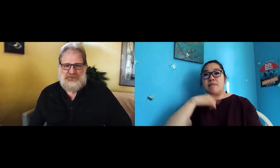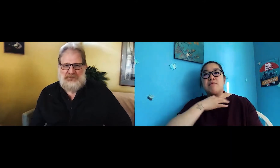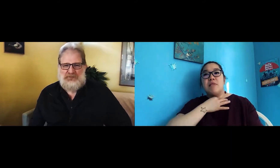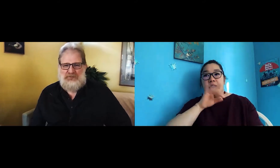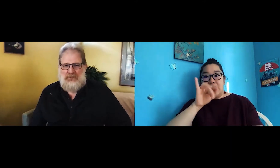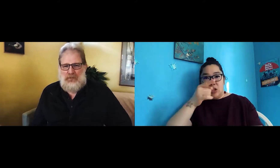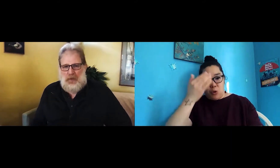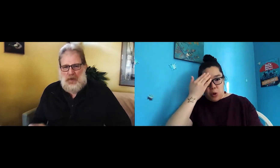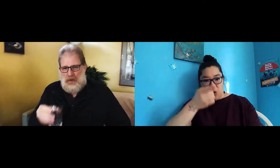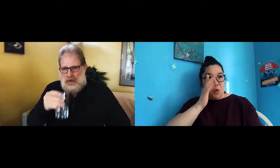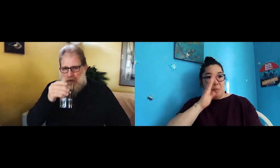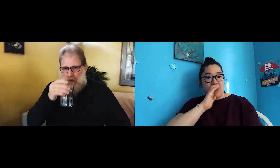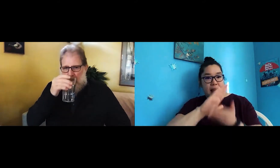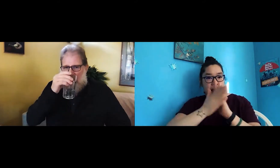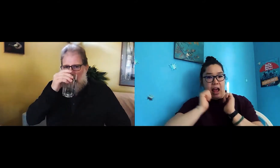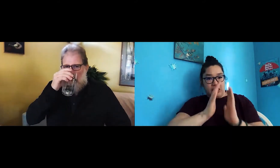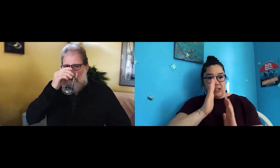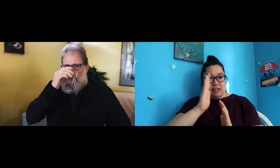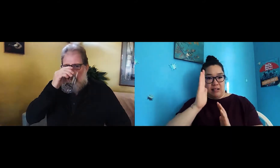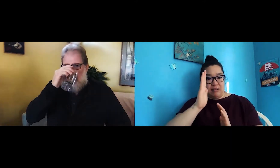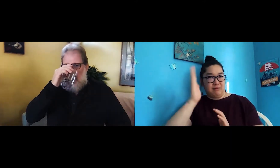Did you always know you’d be an actor?